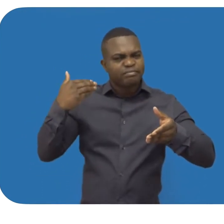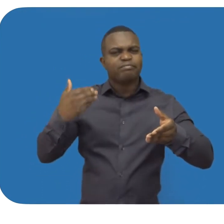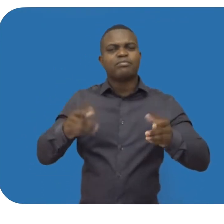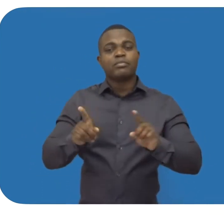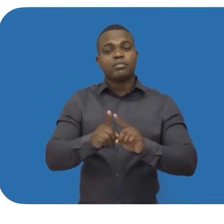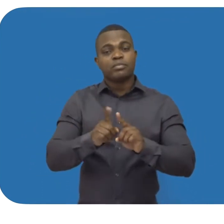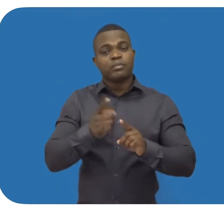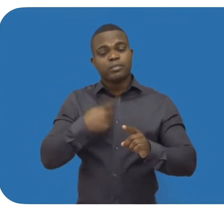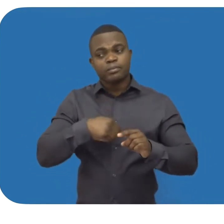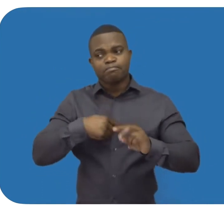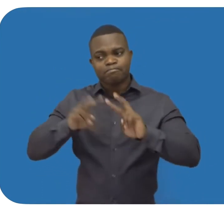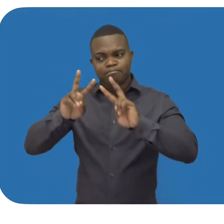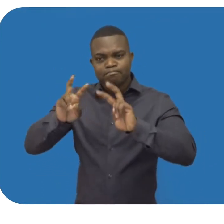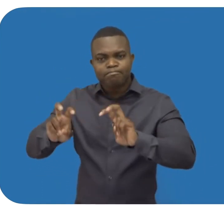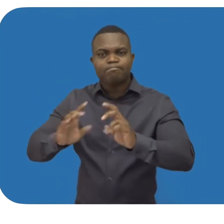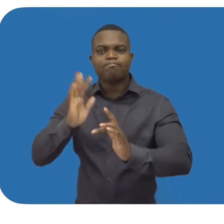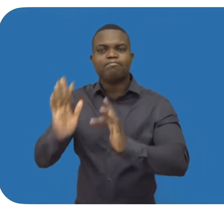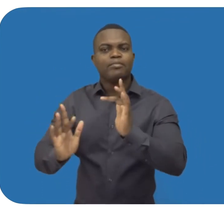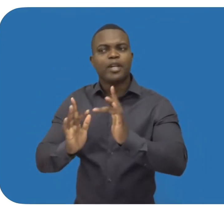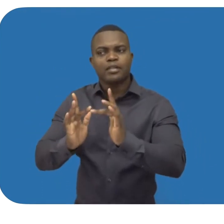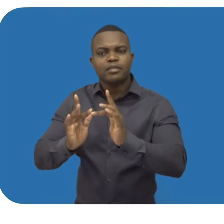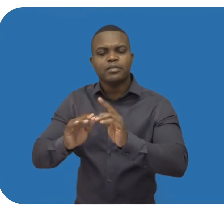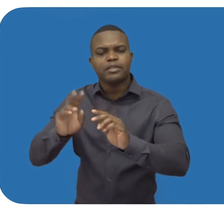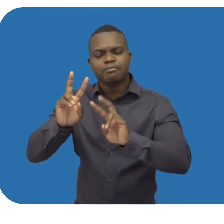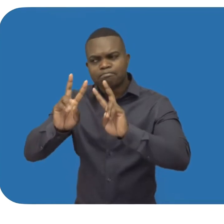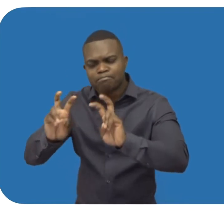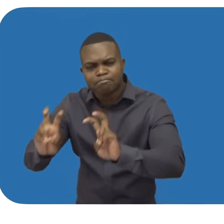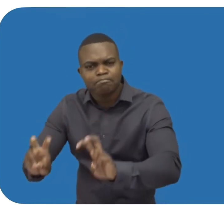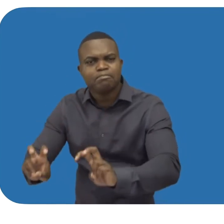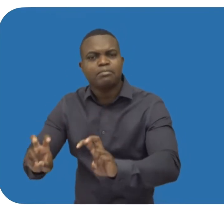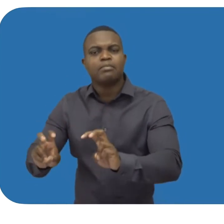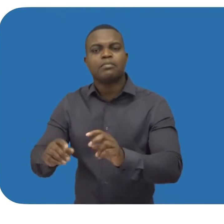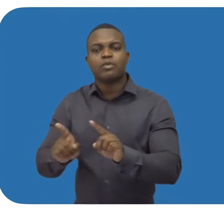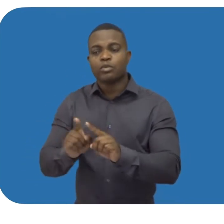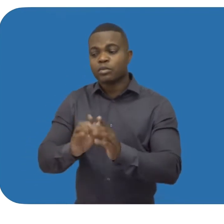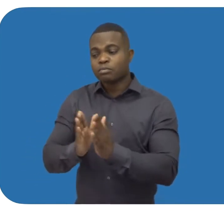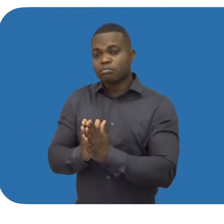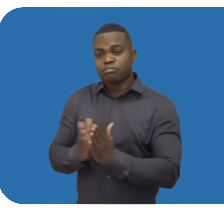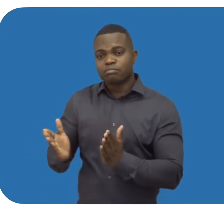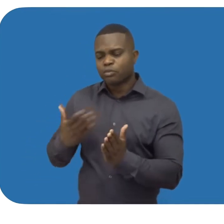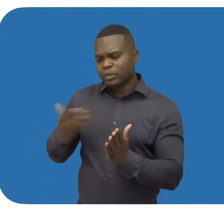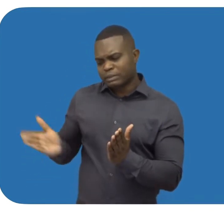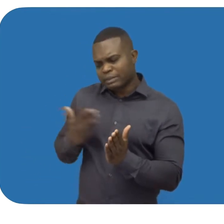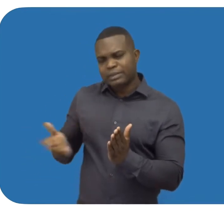but mostly we had to rely on web searches and our own literature review of over 300 papers.